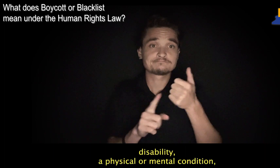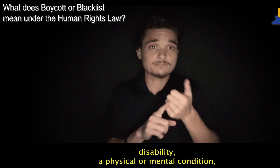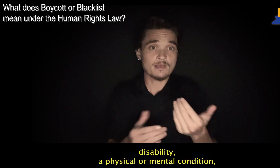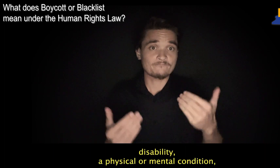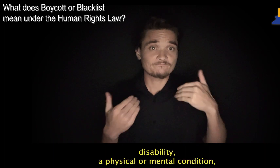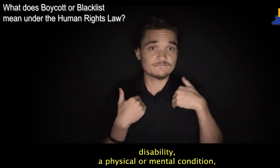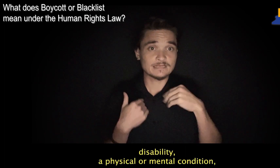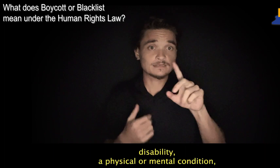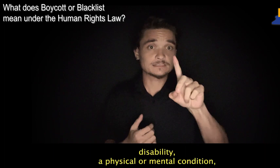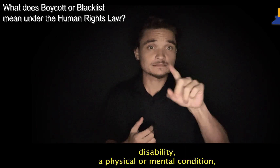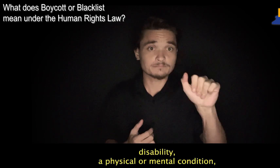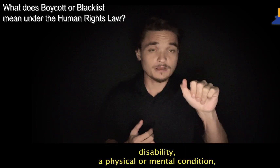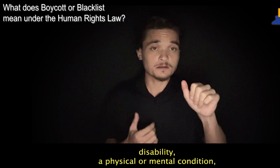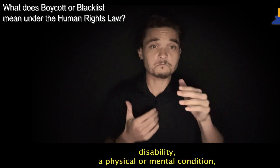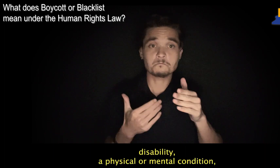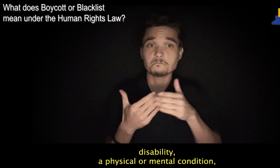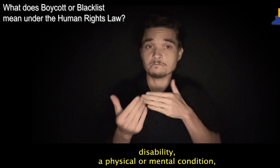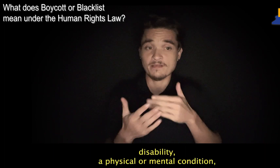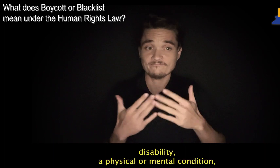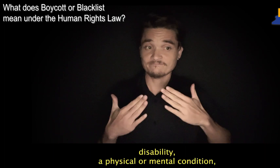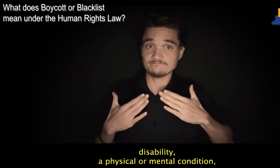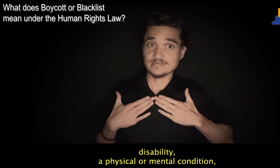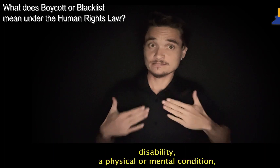disability, a physical or mental condition,